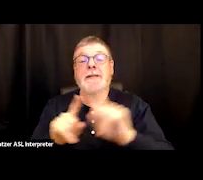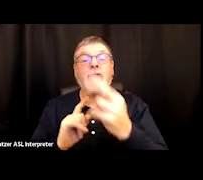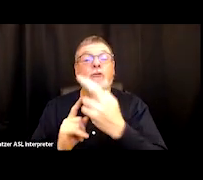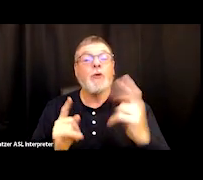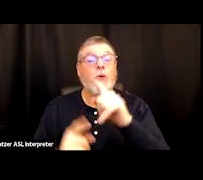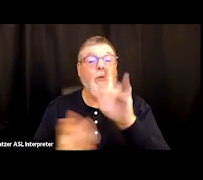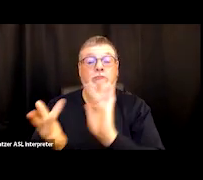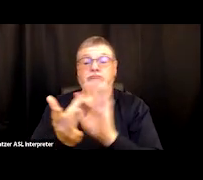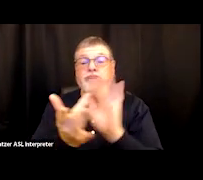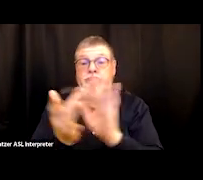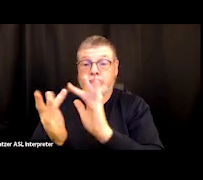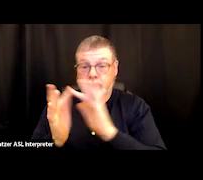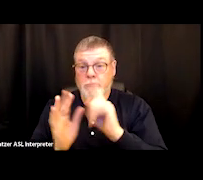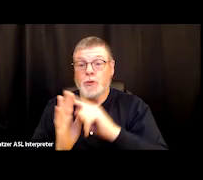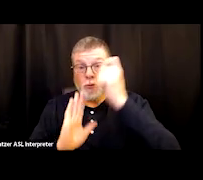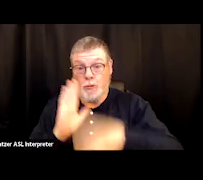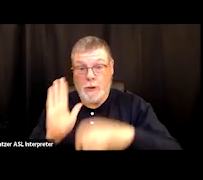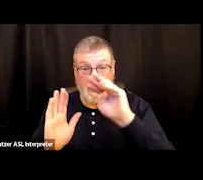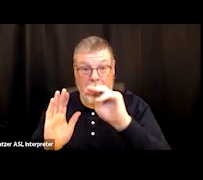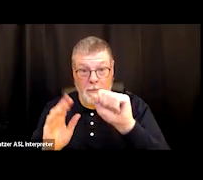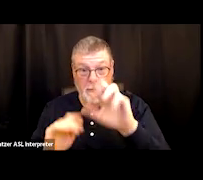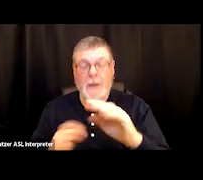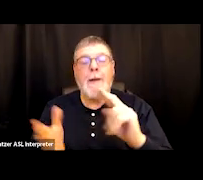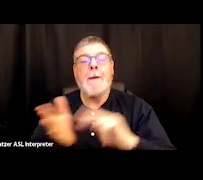that you use to write the MSR. And by that I mean you can say,